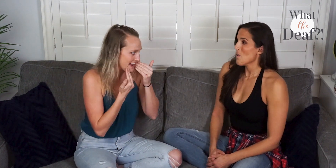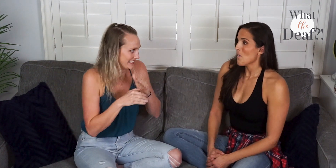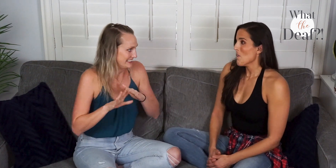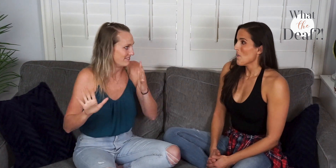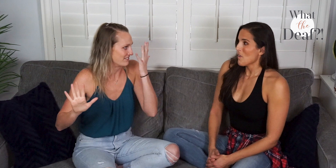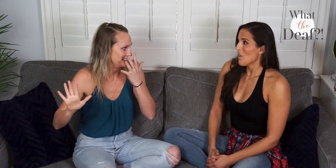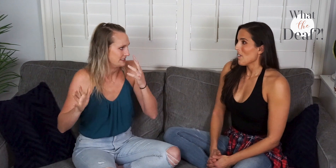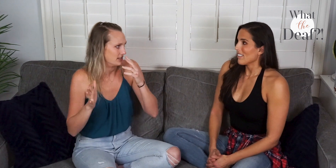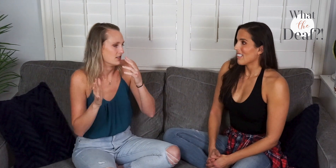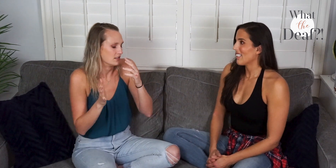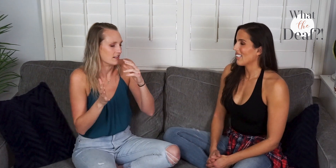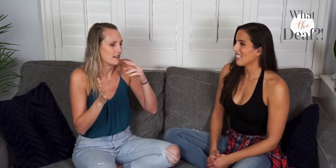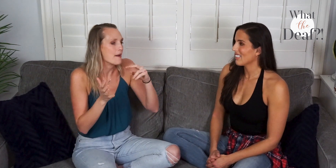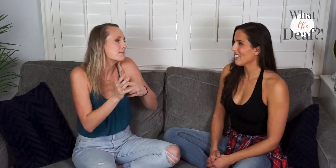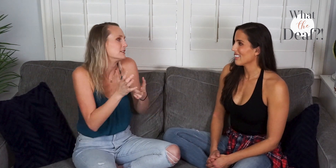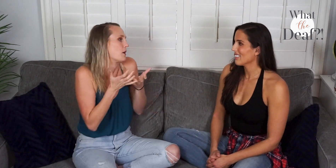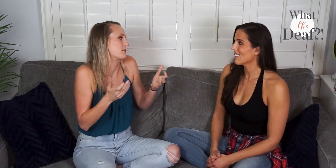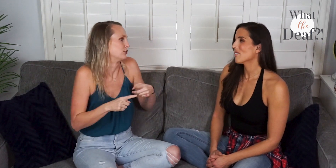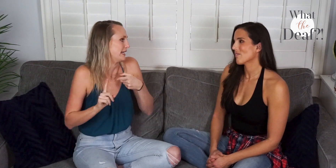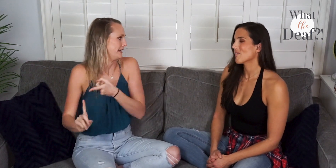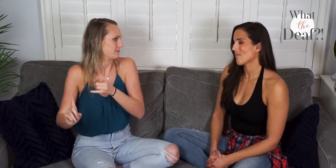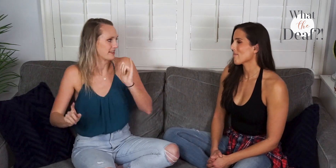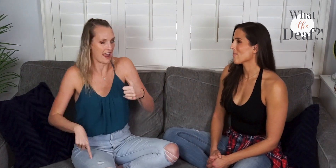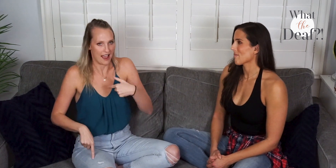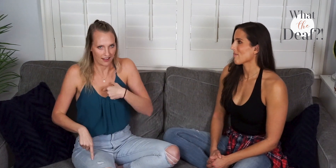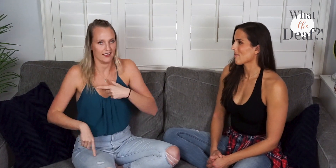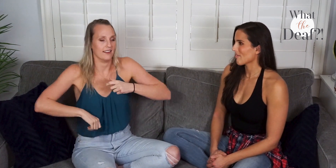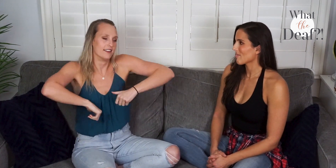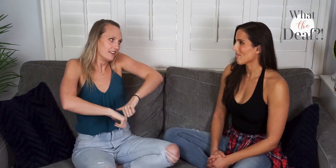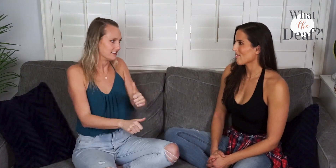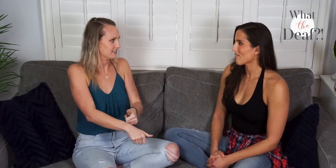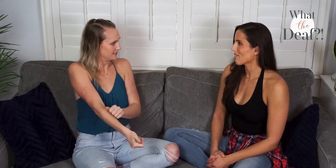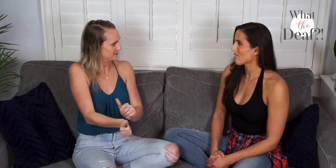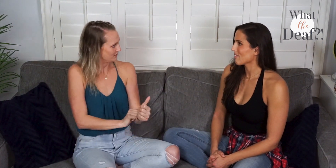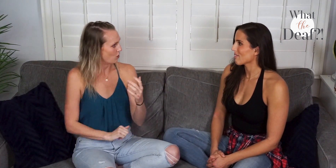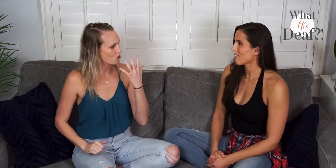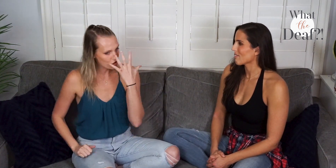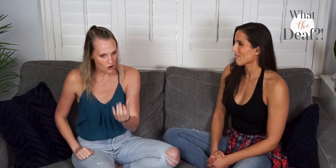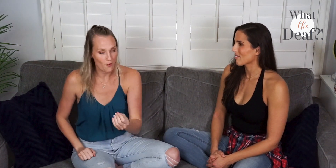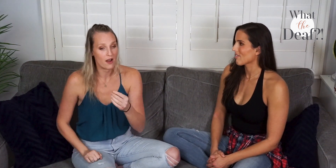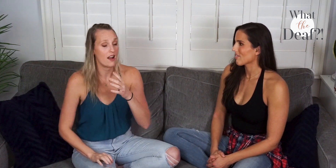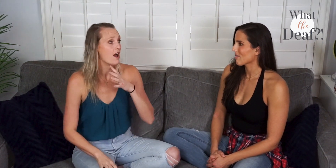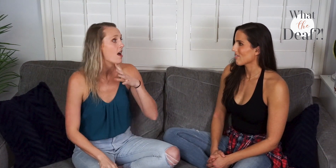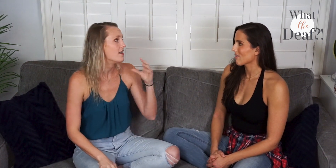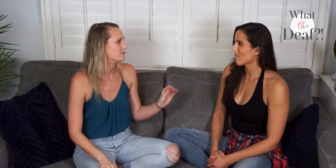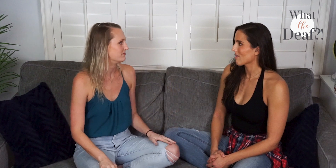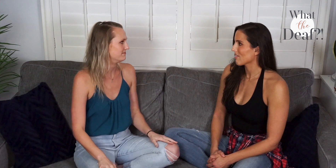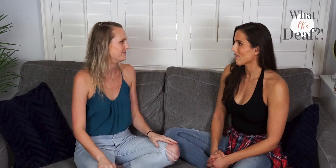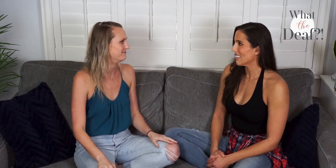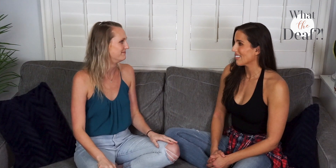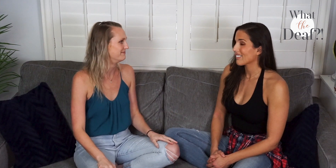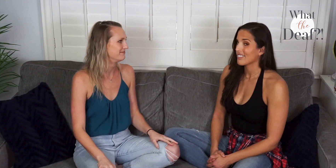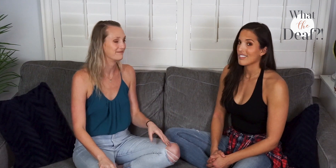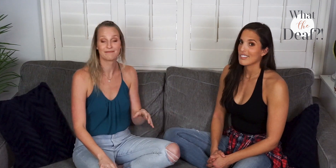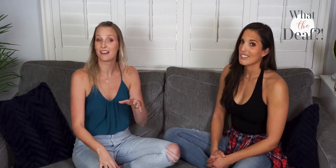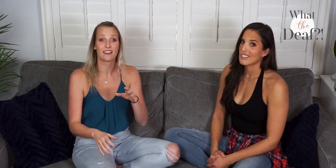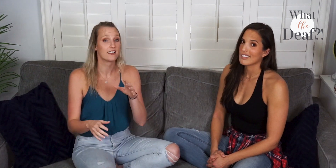And I could see this smile on his face. It meant a lot to him that I was like, all right, you know what? Let's do this. I went and it...